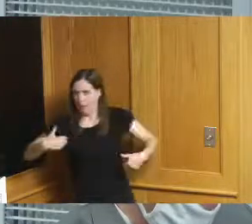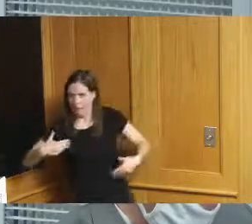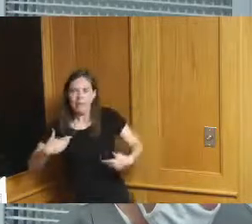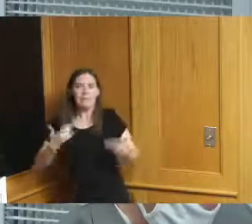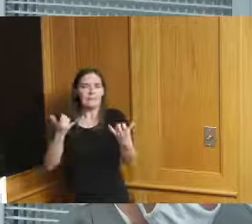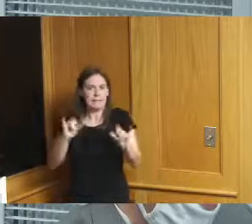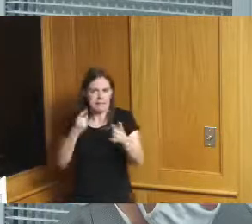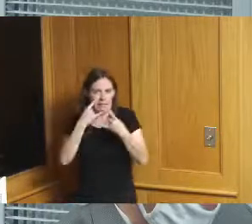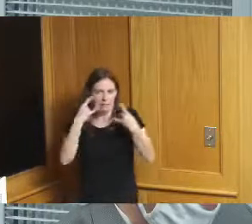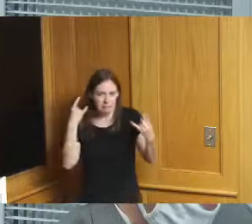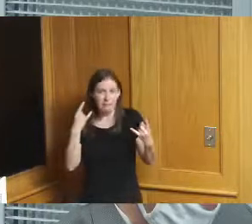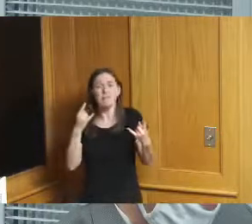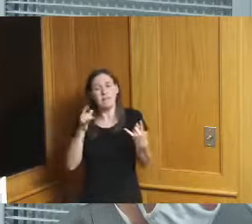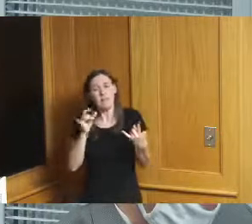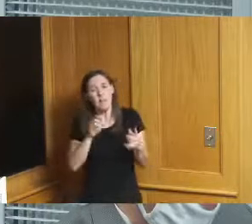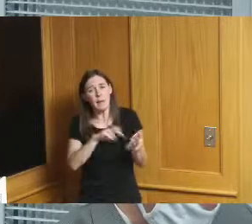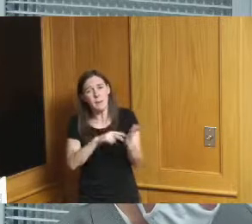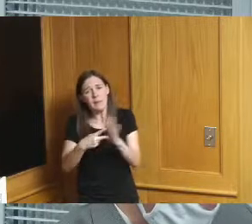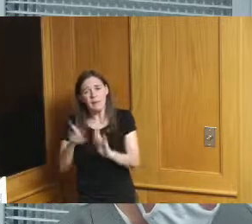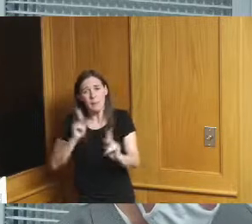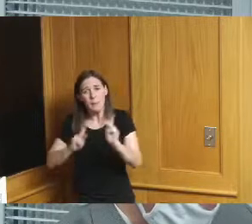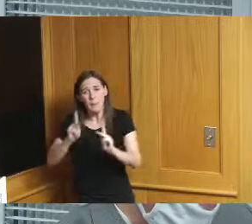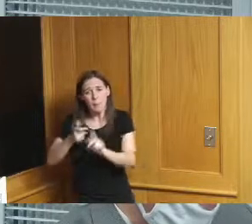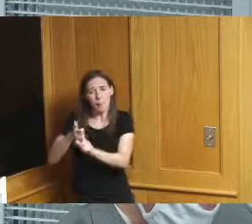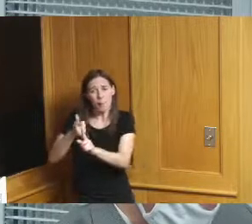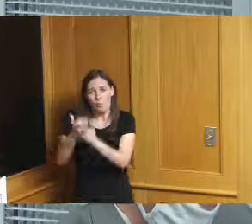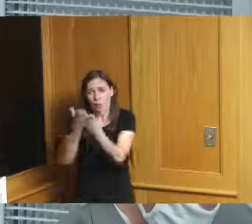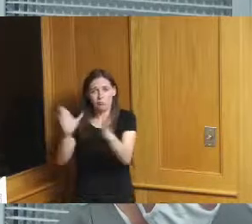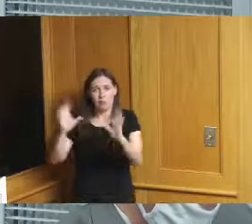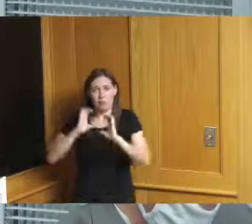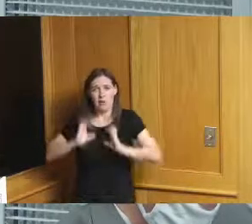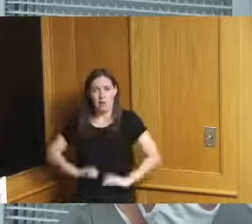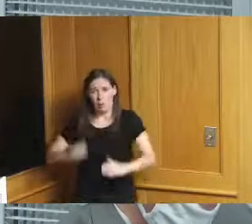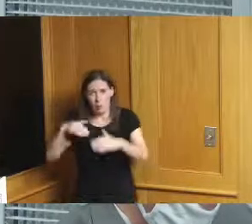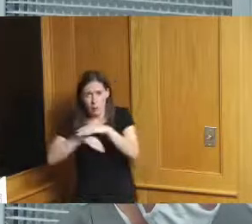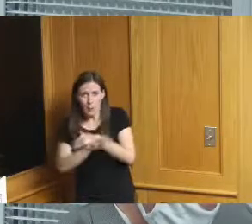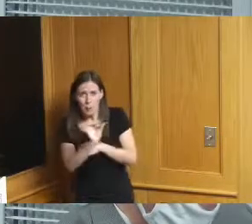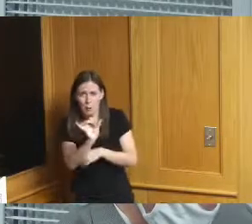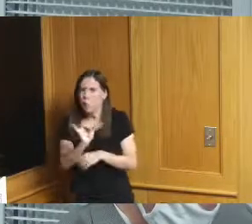customers coming into the building as well and so as far as staff no different yes